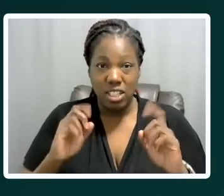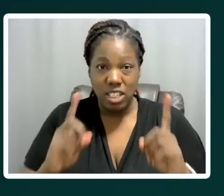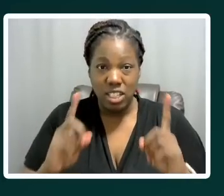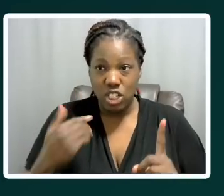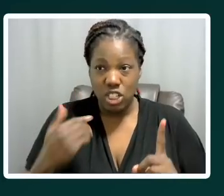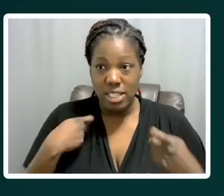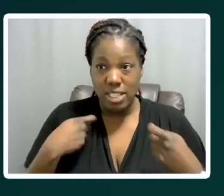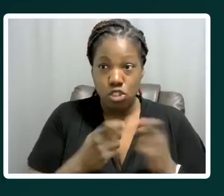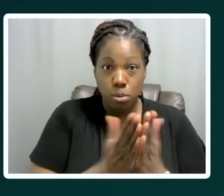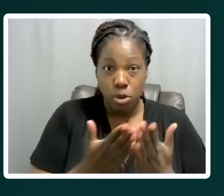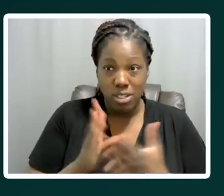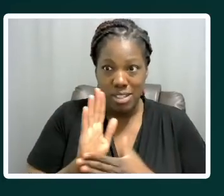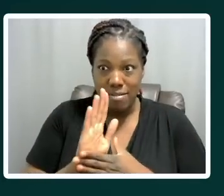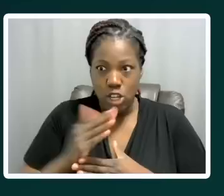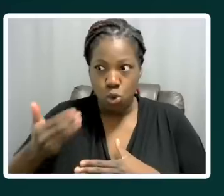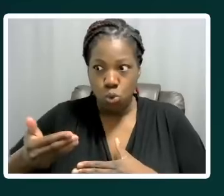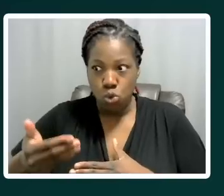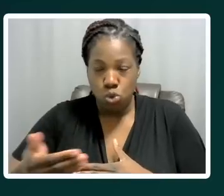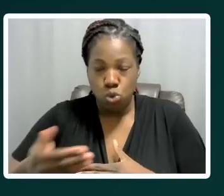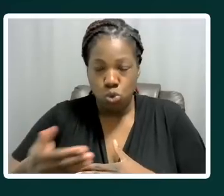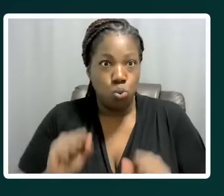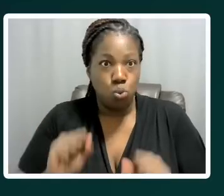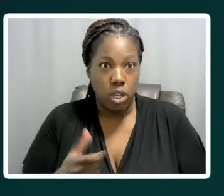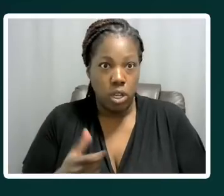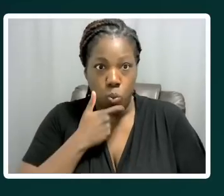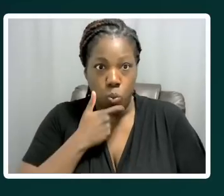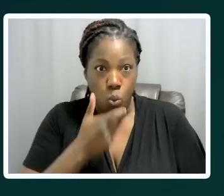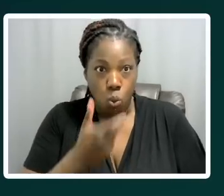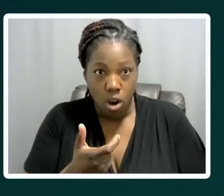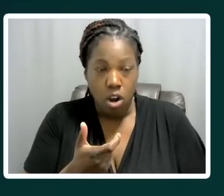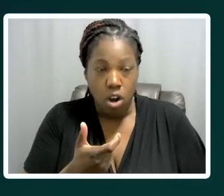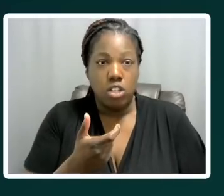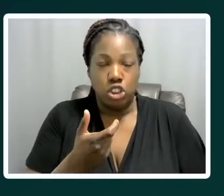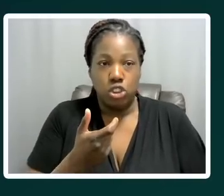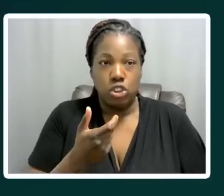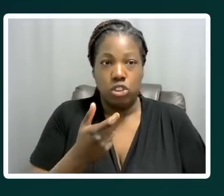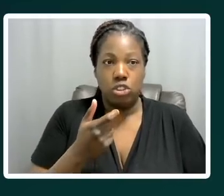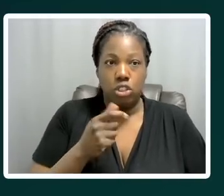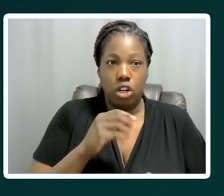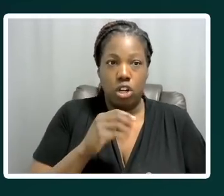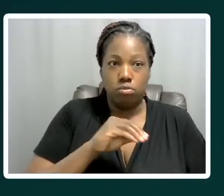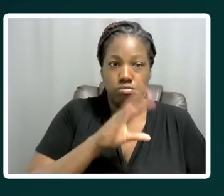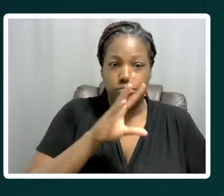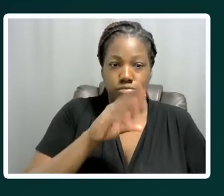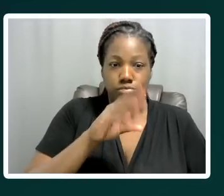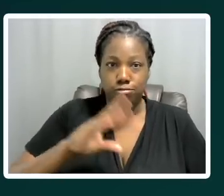series. You can see them both on the screen here. They are the Stories of Women in STEM e-book